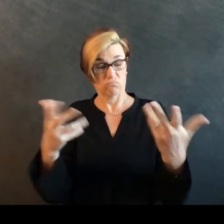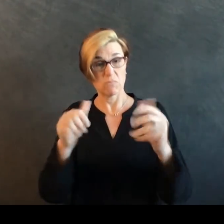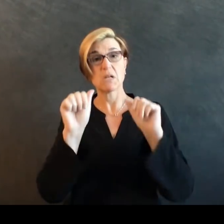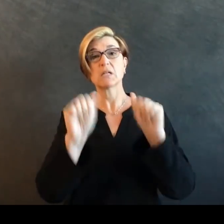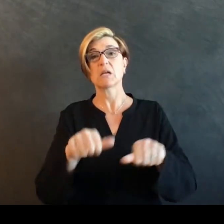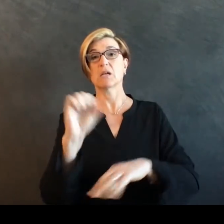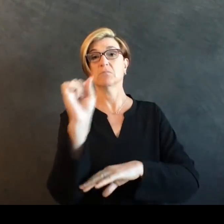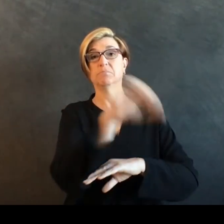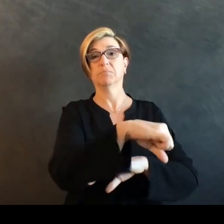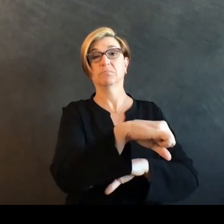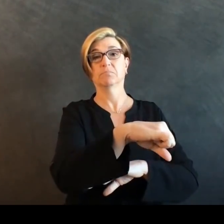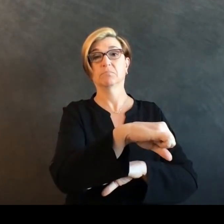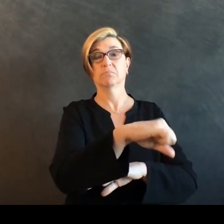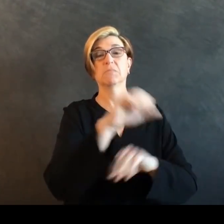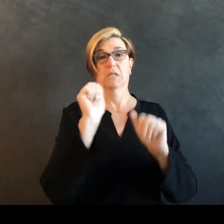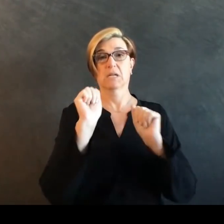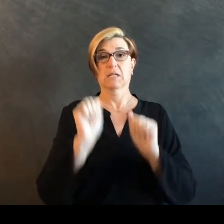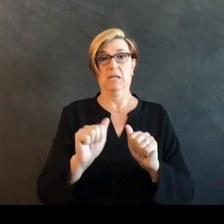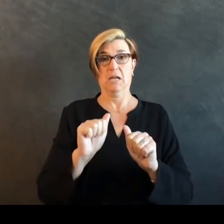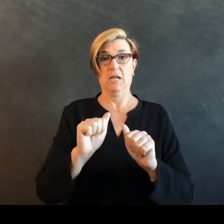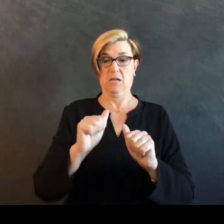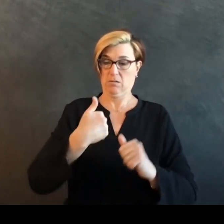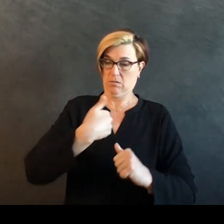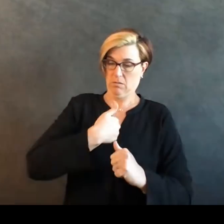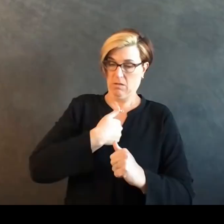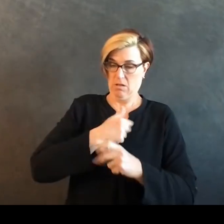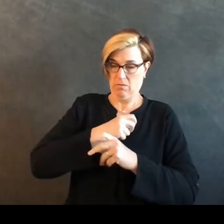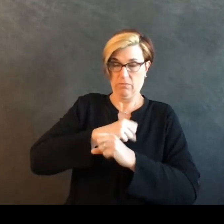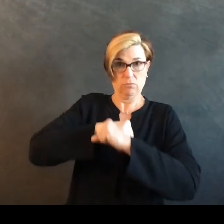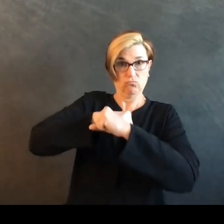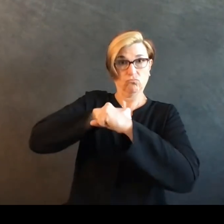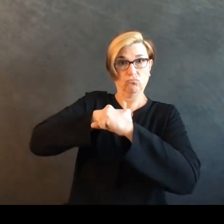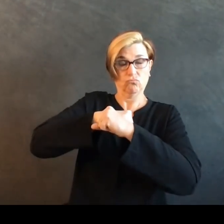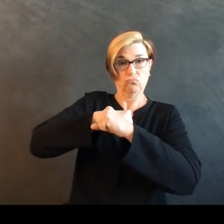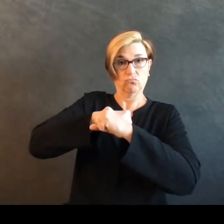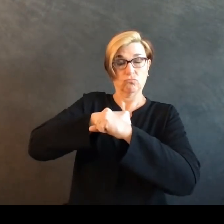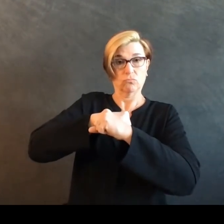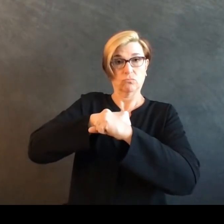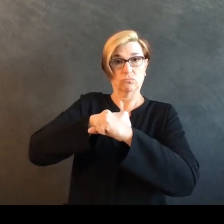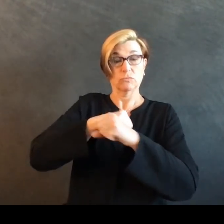fighting this battle from home we're working with the best scientists doctors